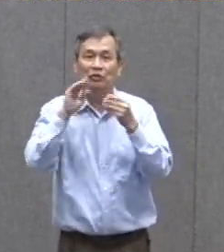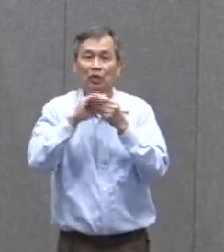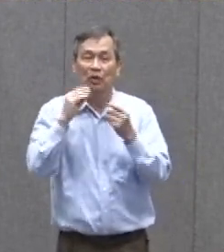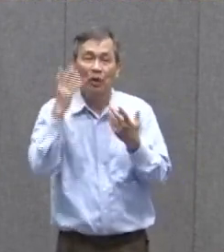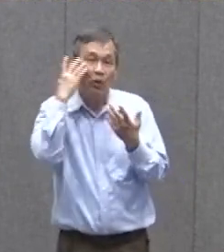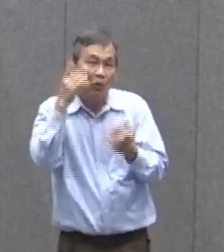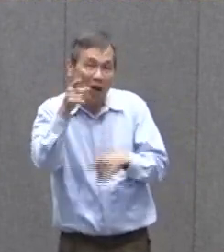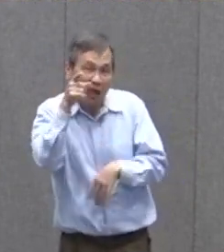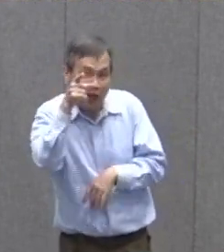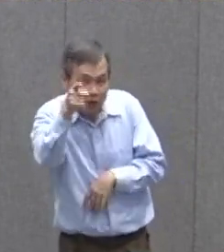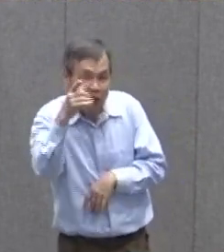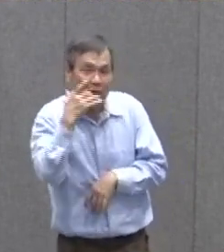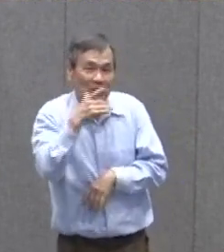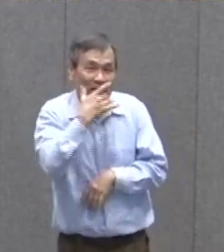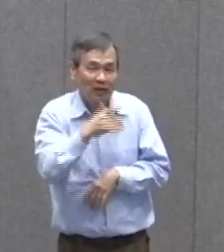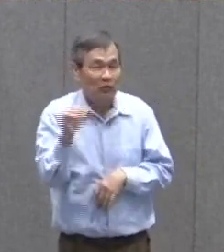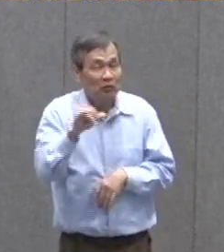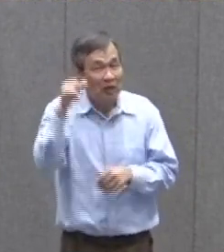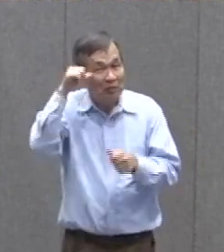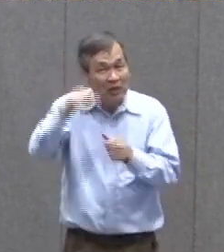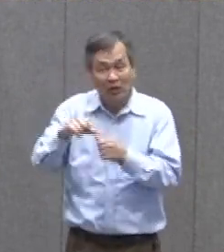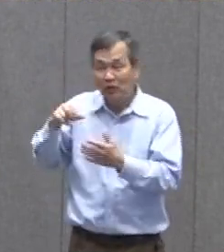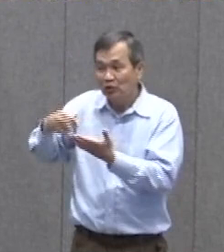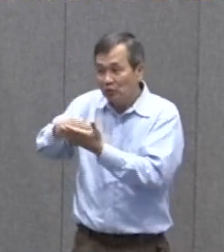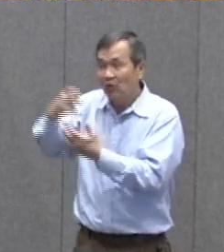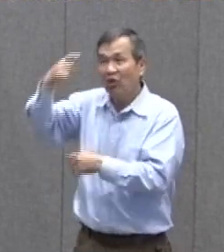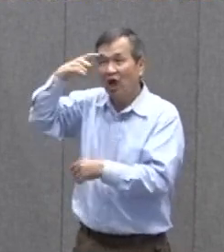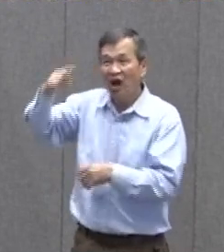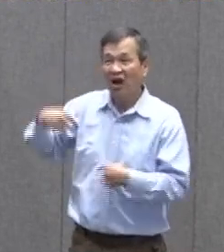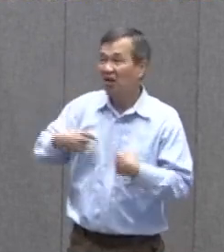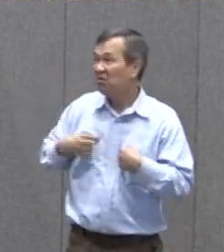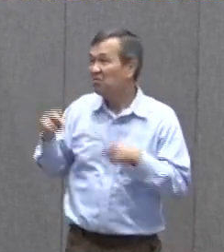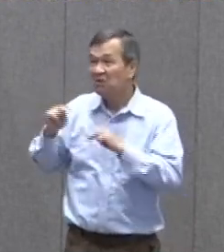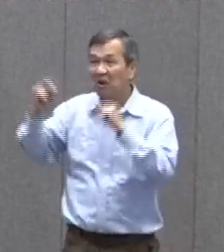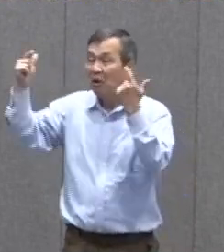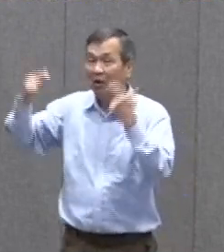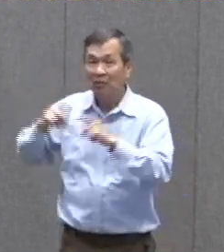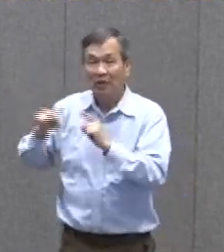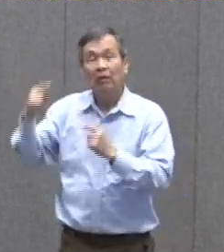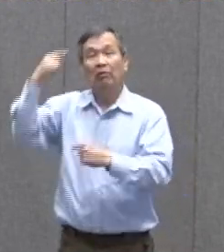just like Spoon had to remember all of the things that make him lucky.